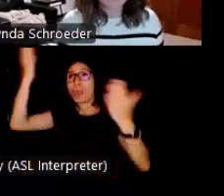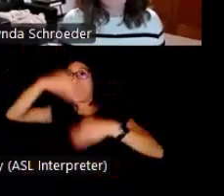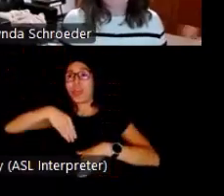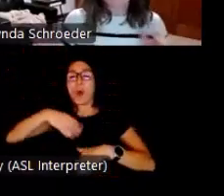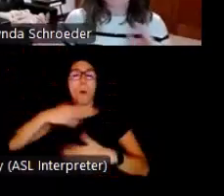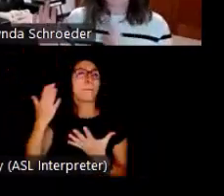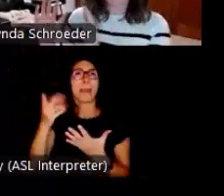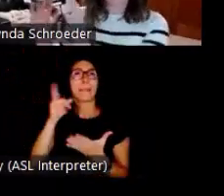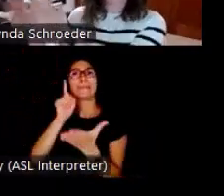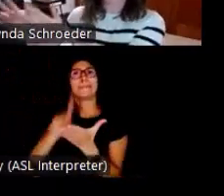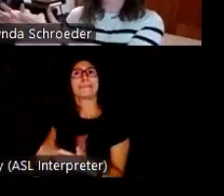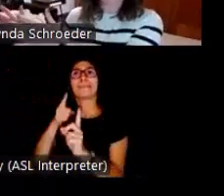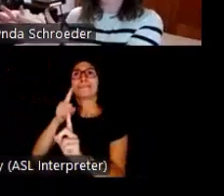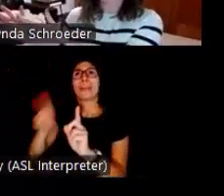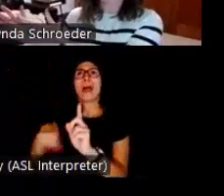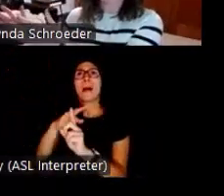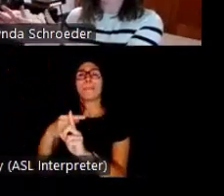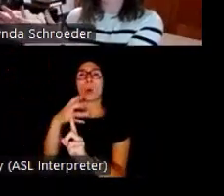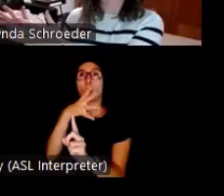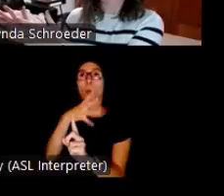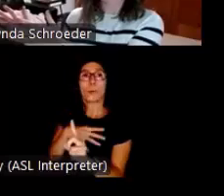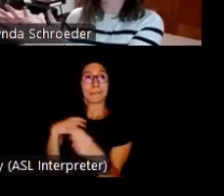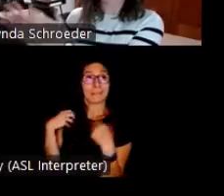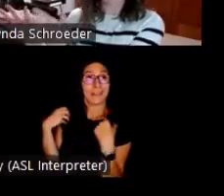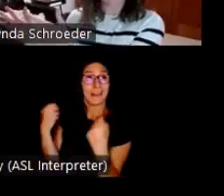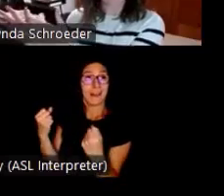maybe they should work out in networks dedicated